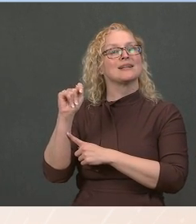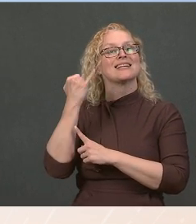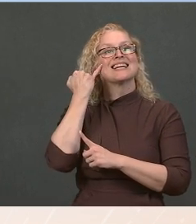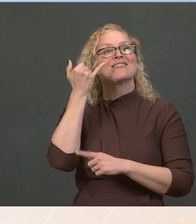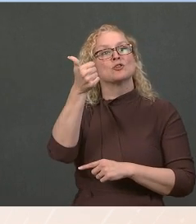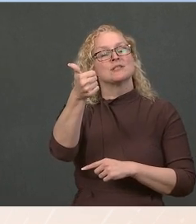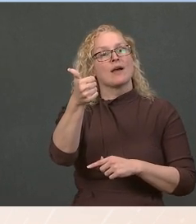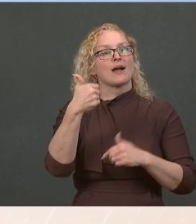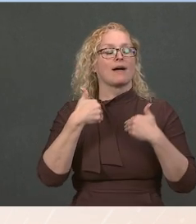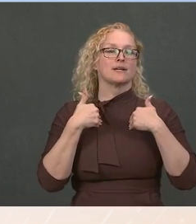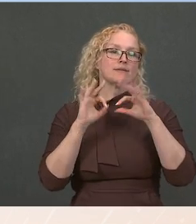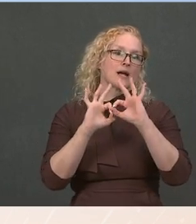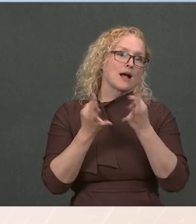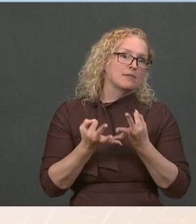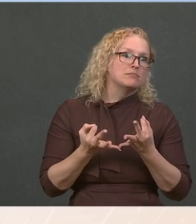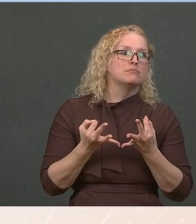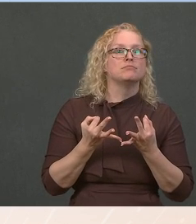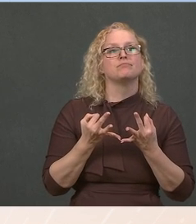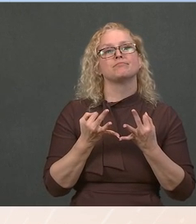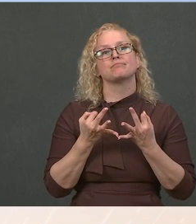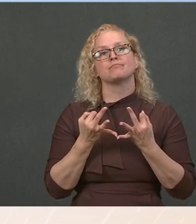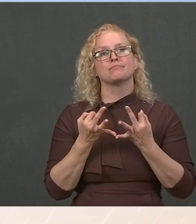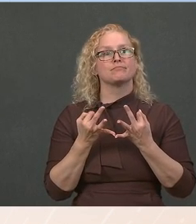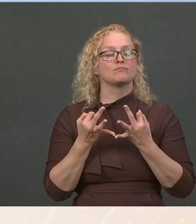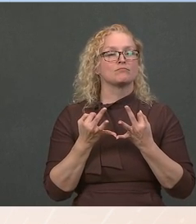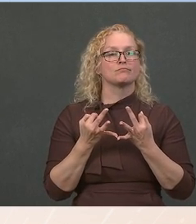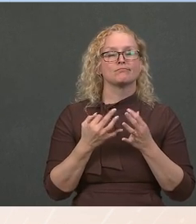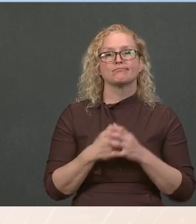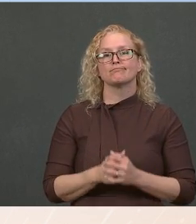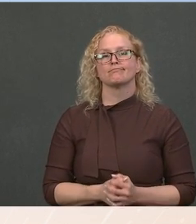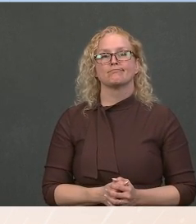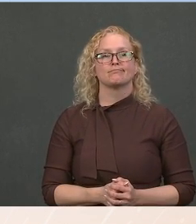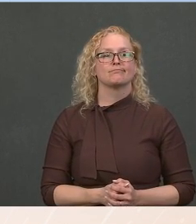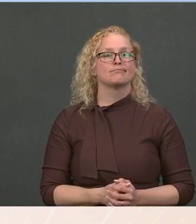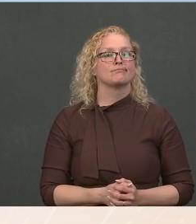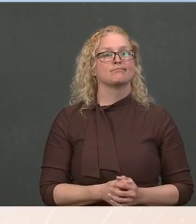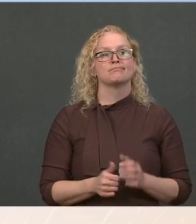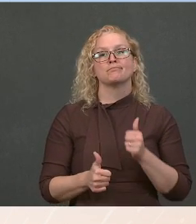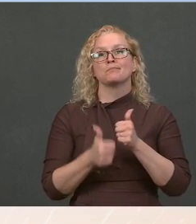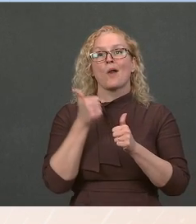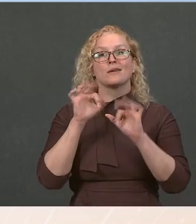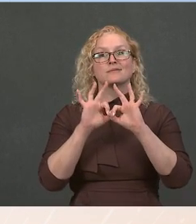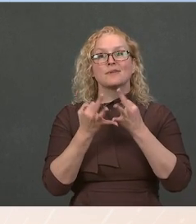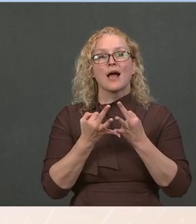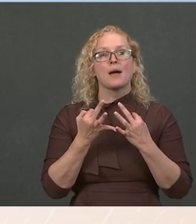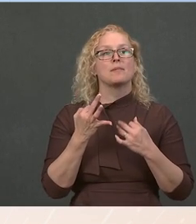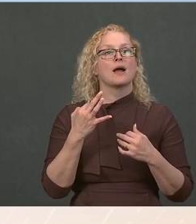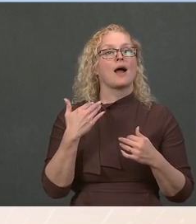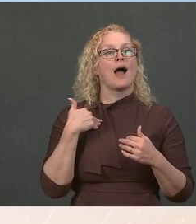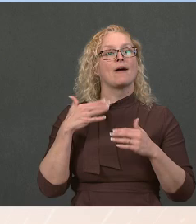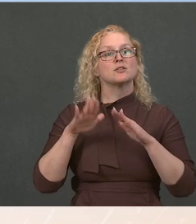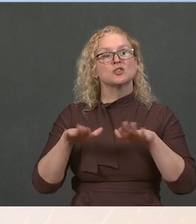are going to get a middle tax cut. And that's important. And so, that is something in this BBB framework --